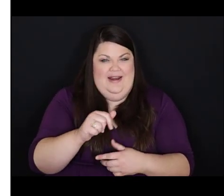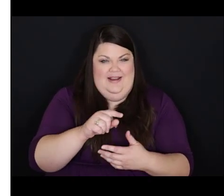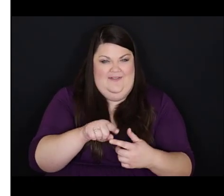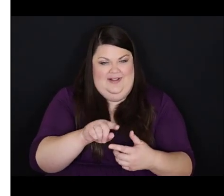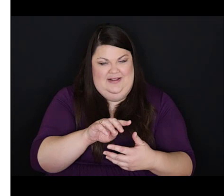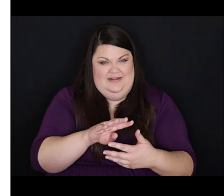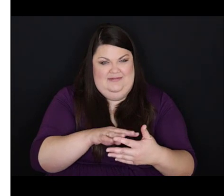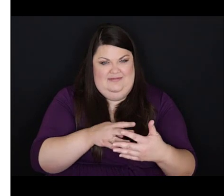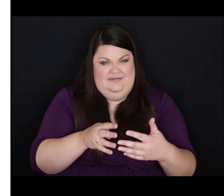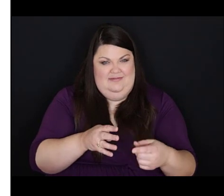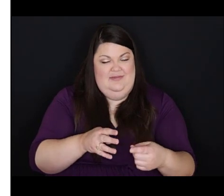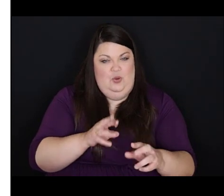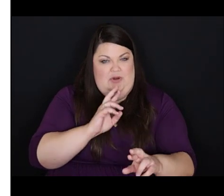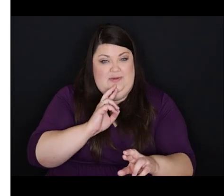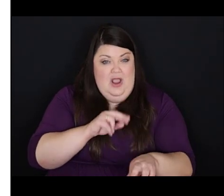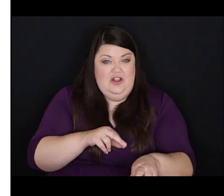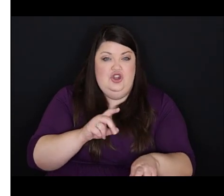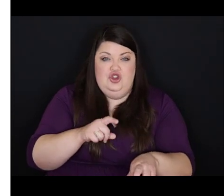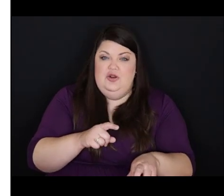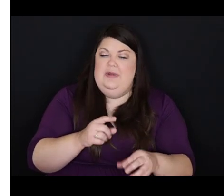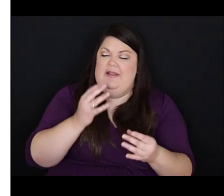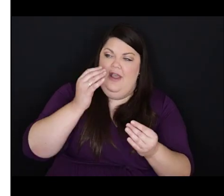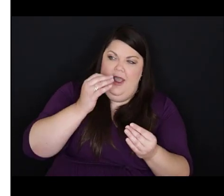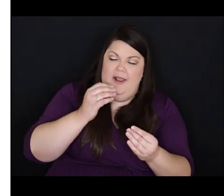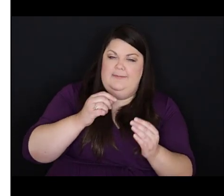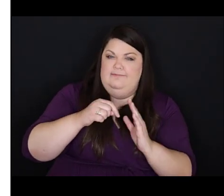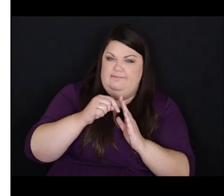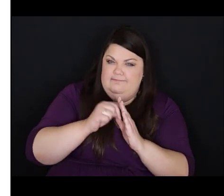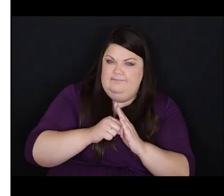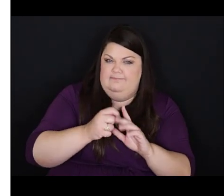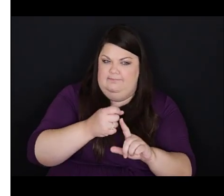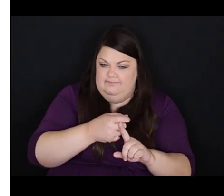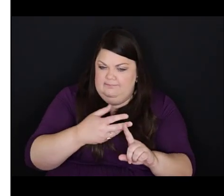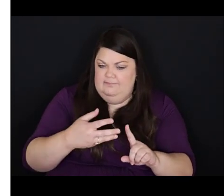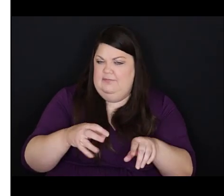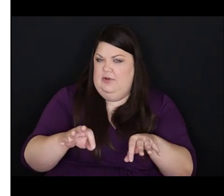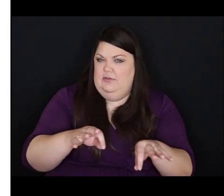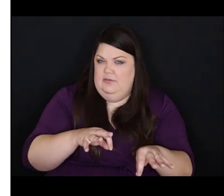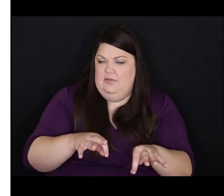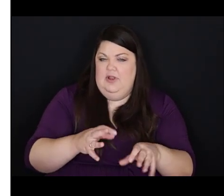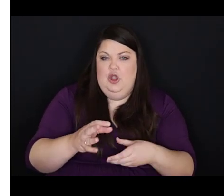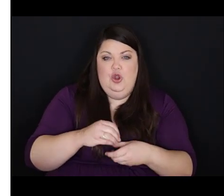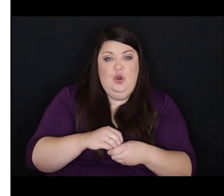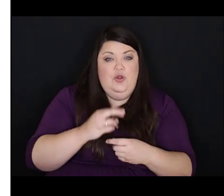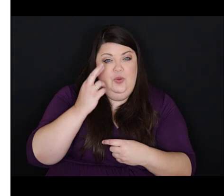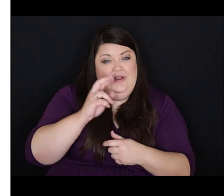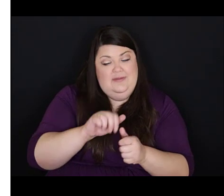Responses should be well-thought-out and include the reasoning behind the narrative entry.